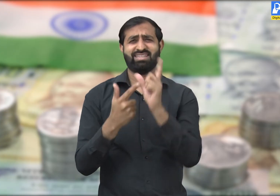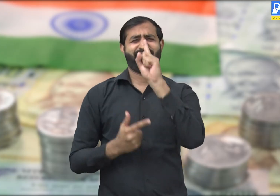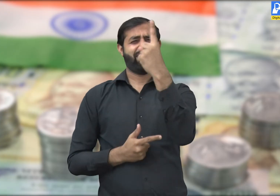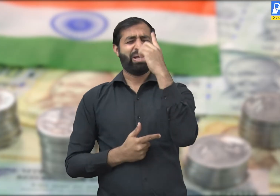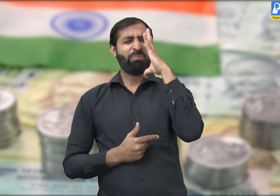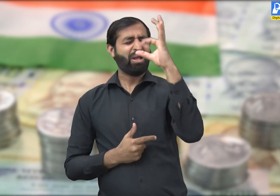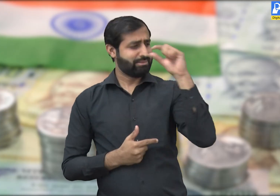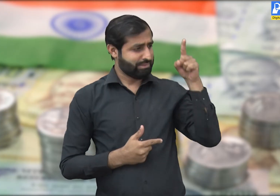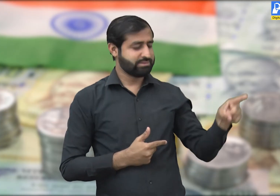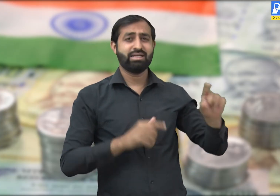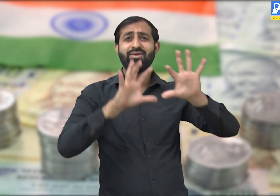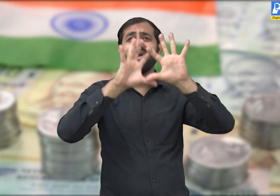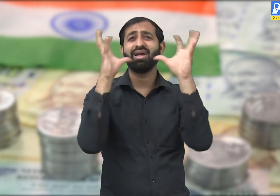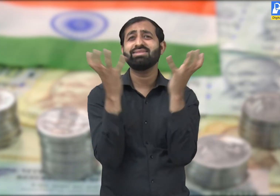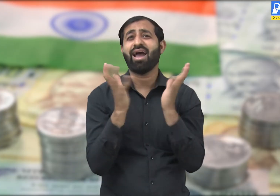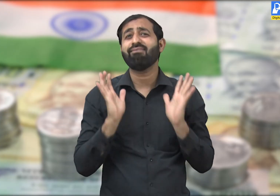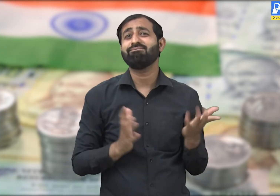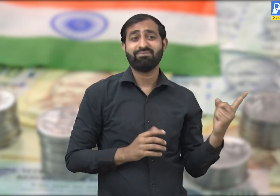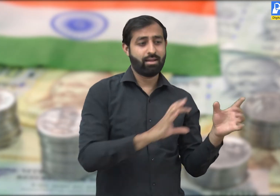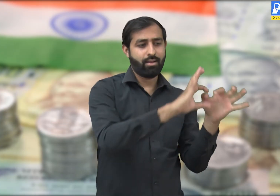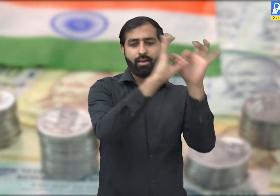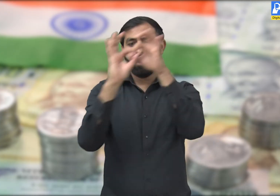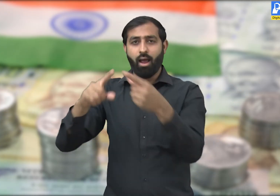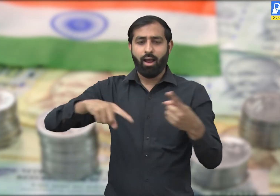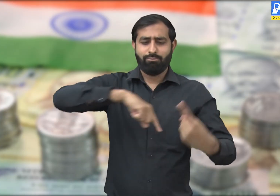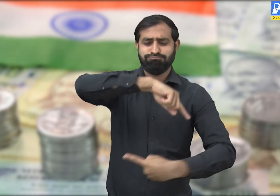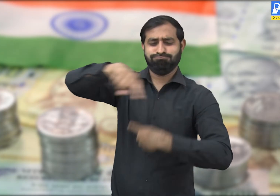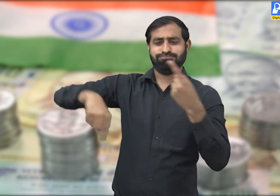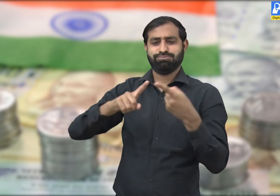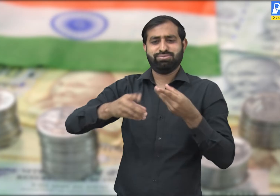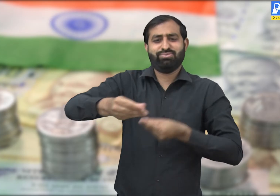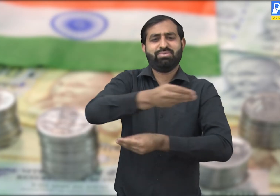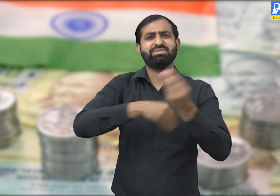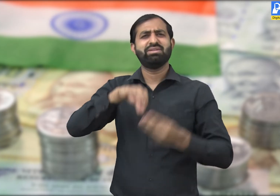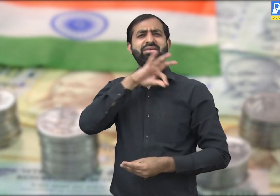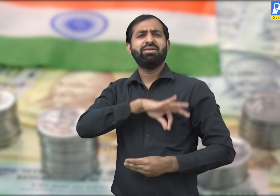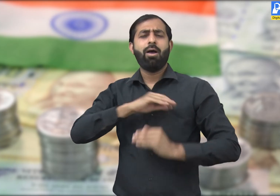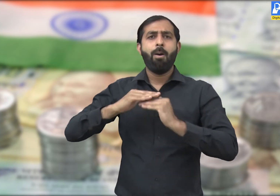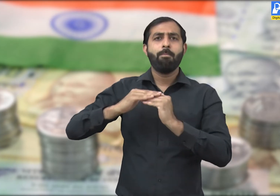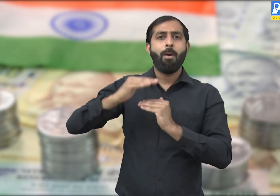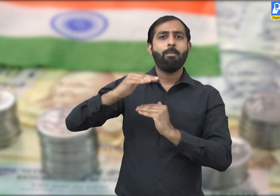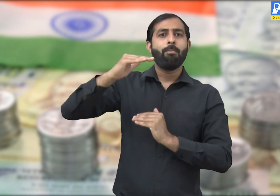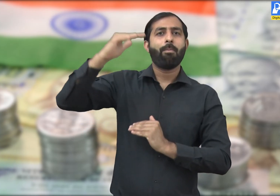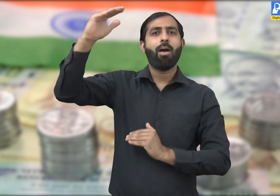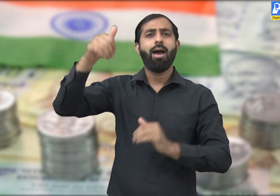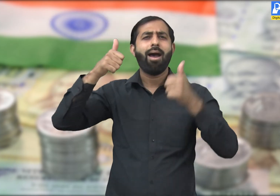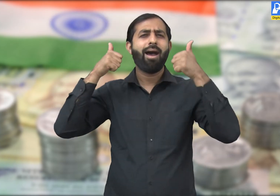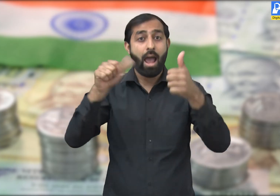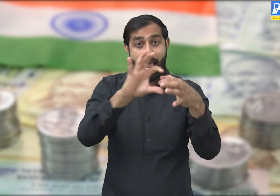We cannot have factories or manufacturers first and agricultural activities in second place.